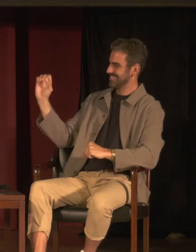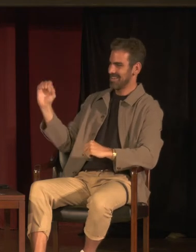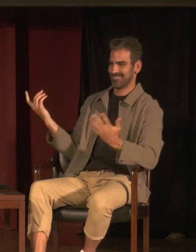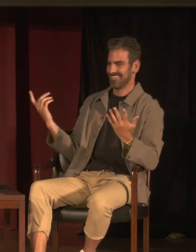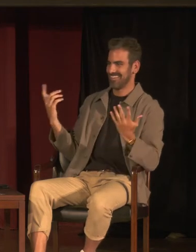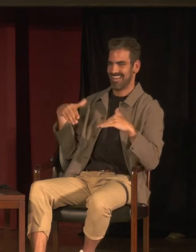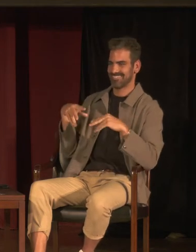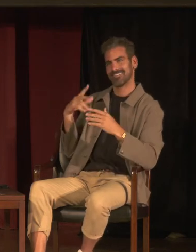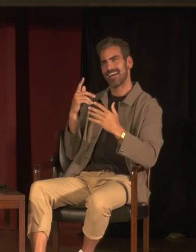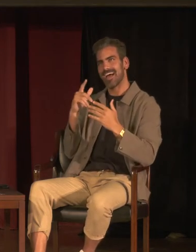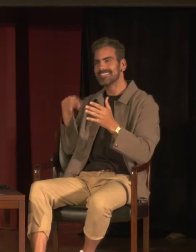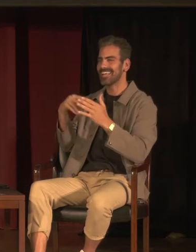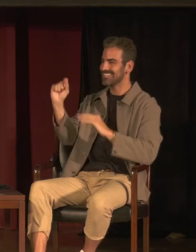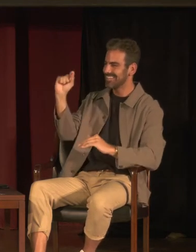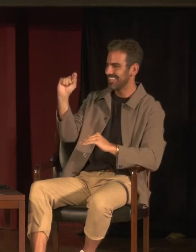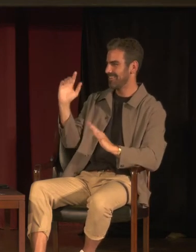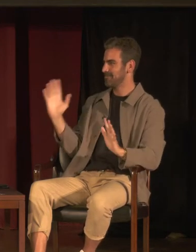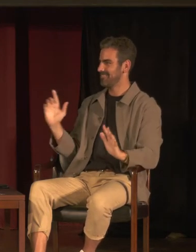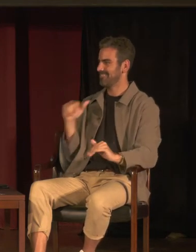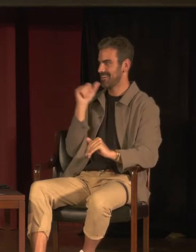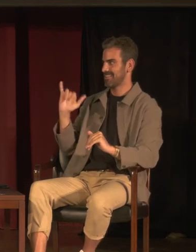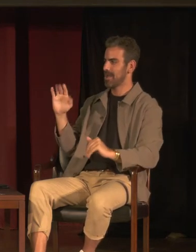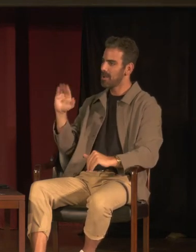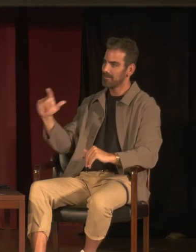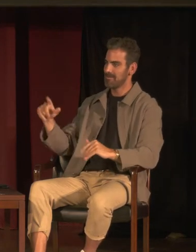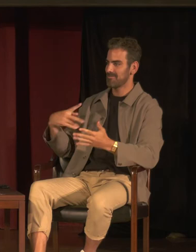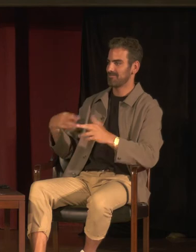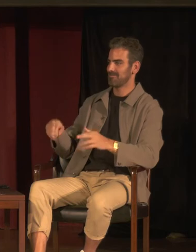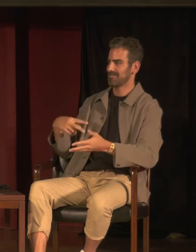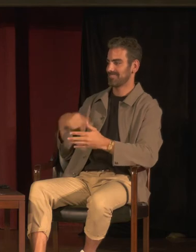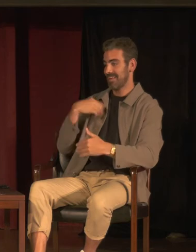I think the percentage I spend time dancing is zero. Maybe a little bit.